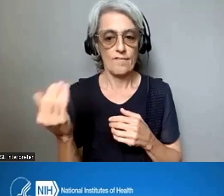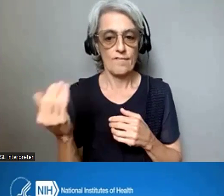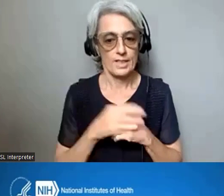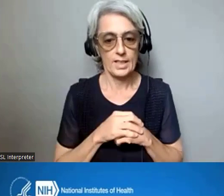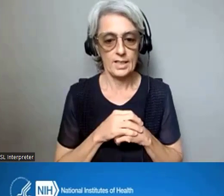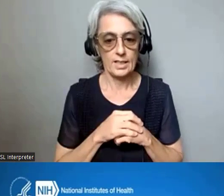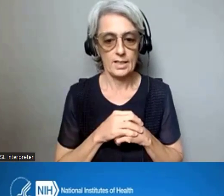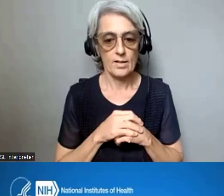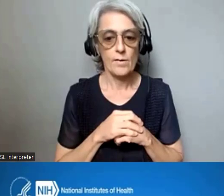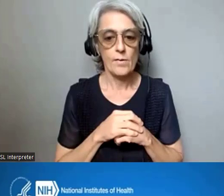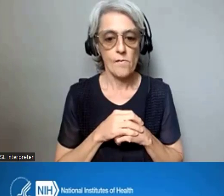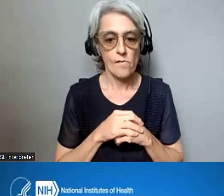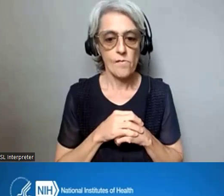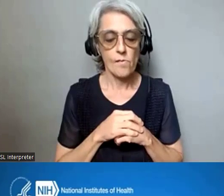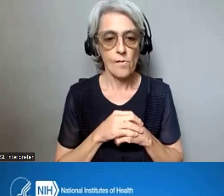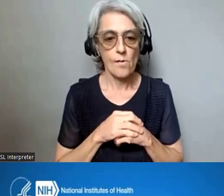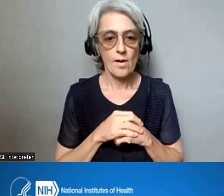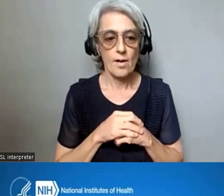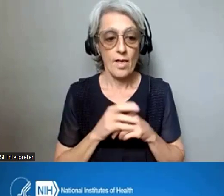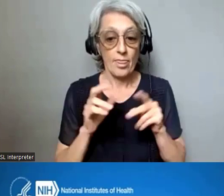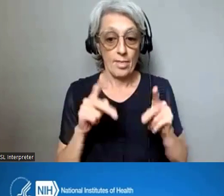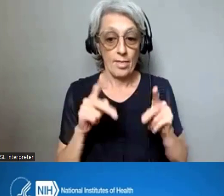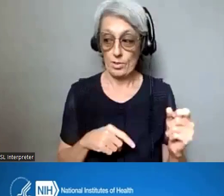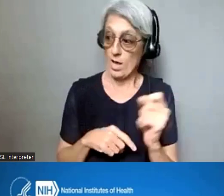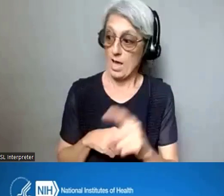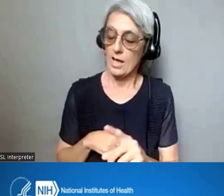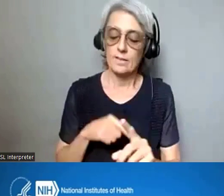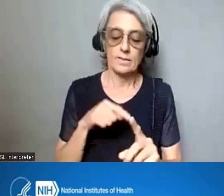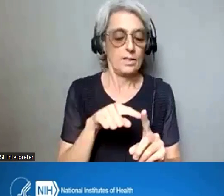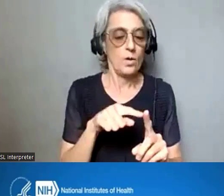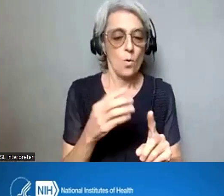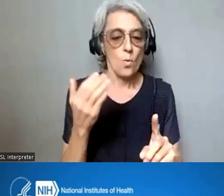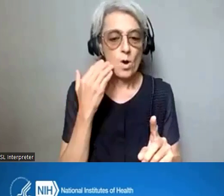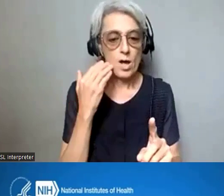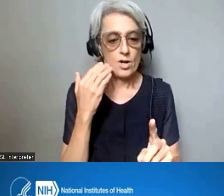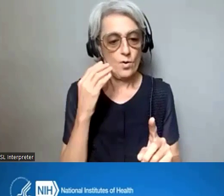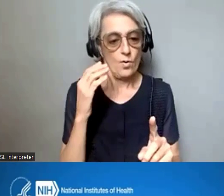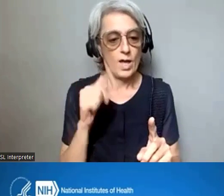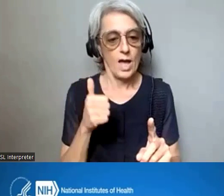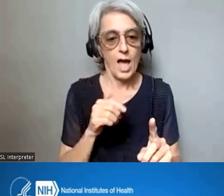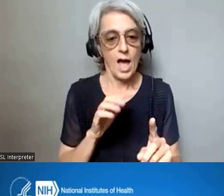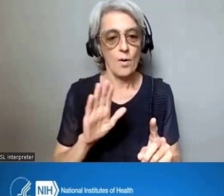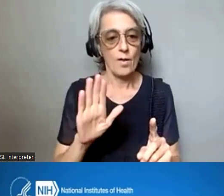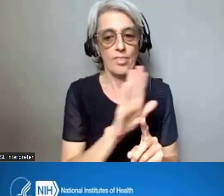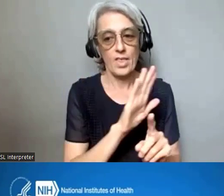The questioner wants to know how to better understand how their team's work aligns